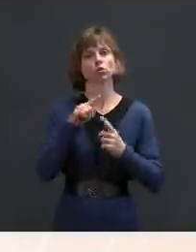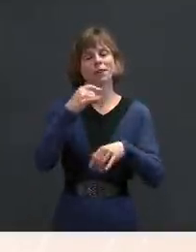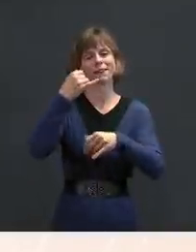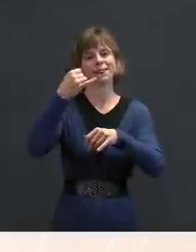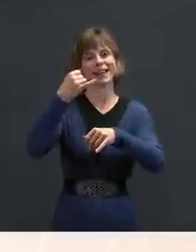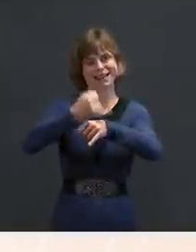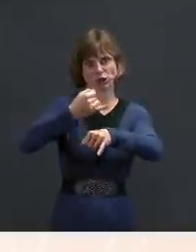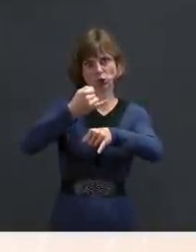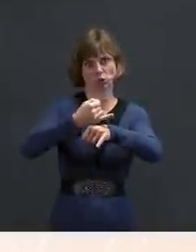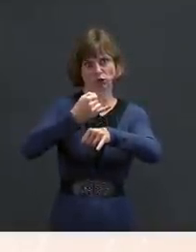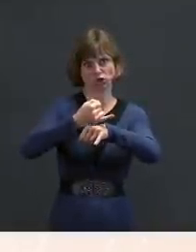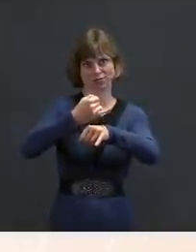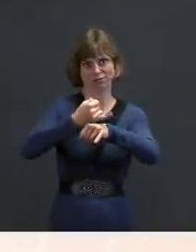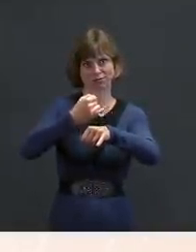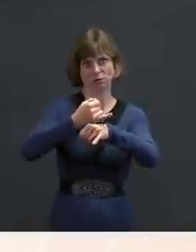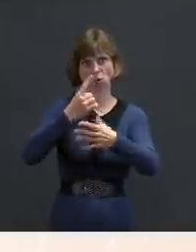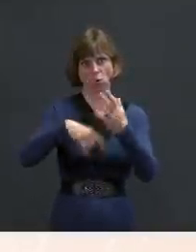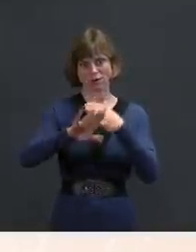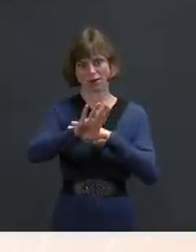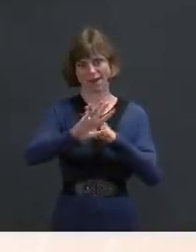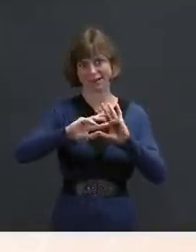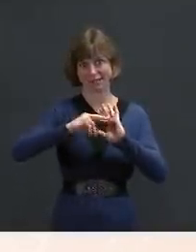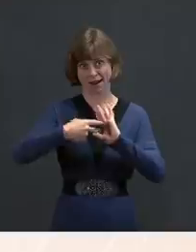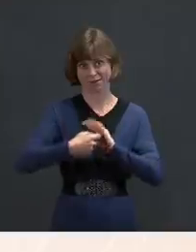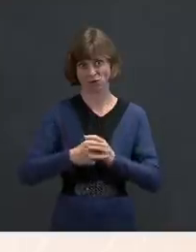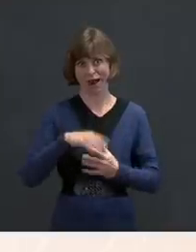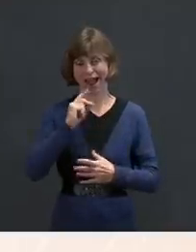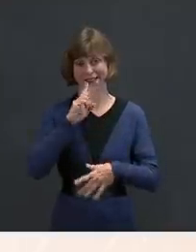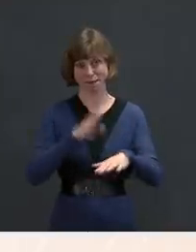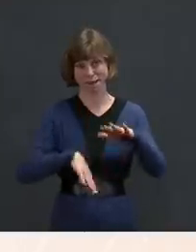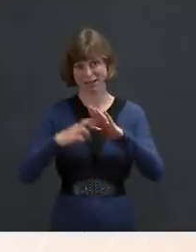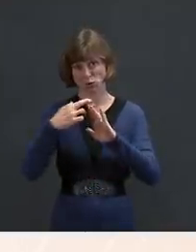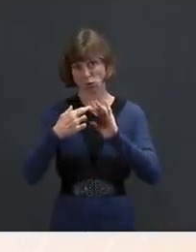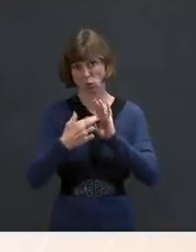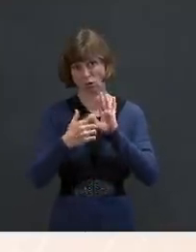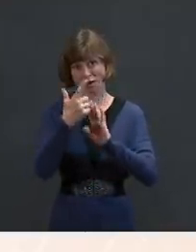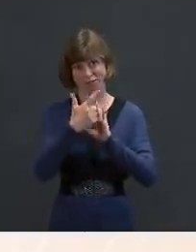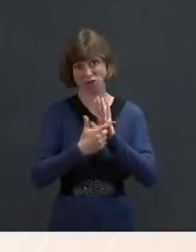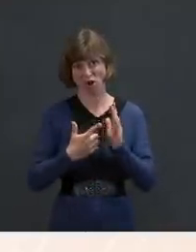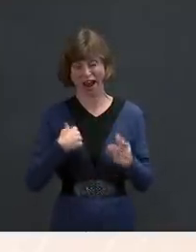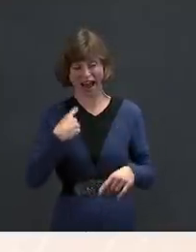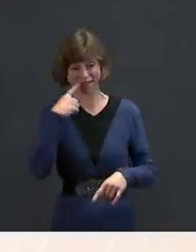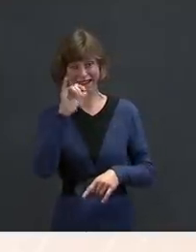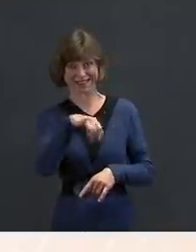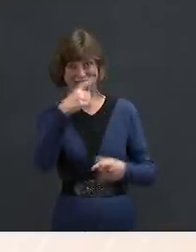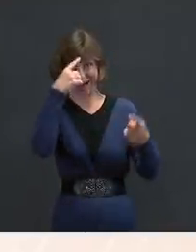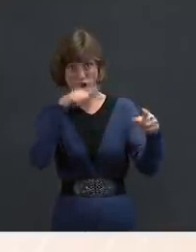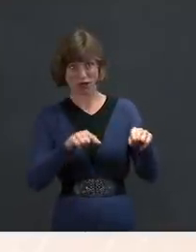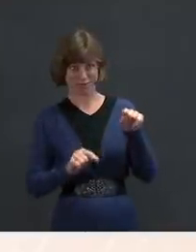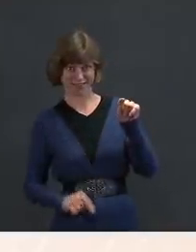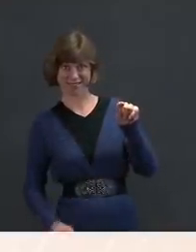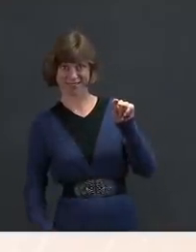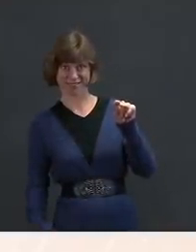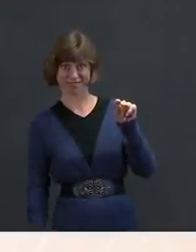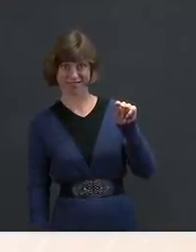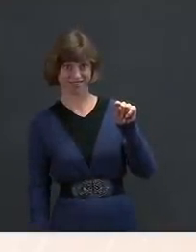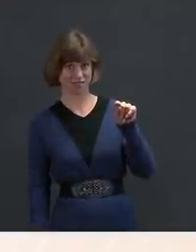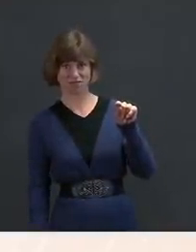and what they stand for, and the fundamental rule of law. And I find an agreement like that in dereliction of that duty. Yes.